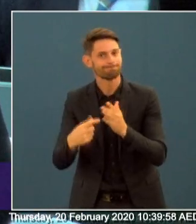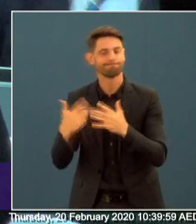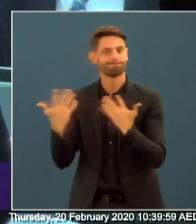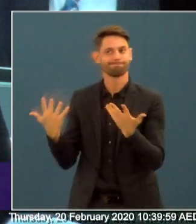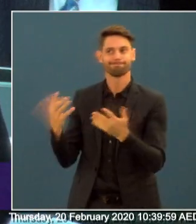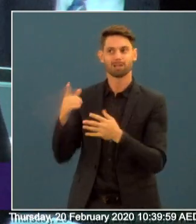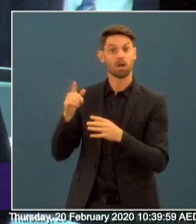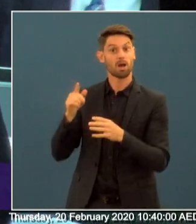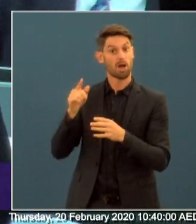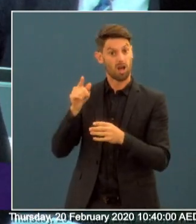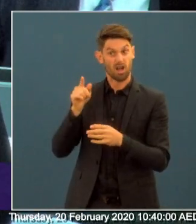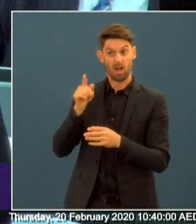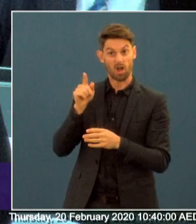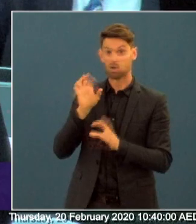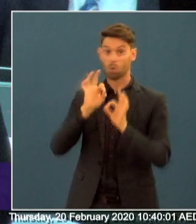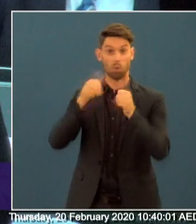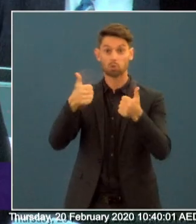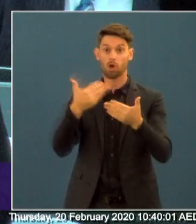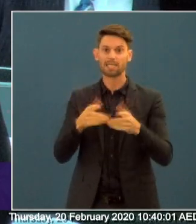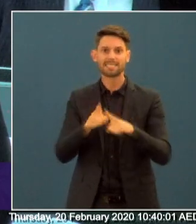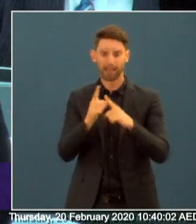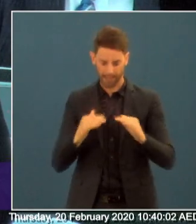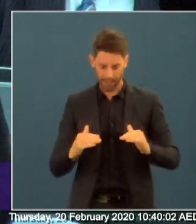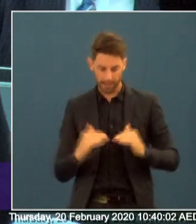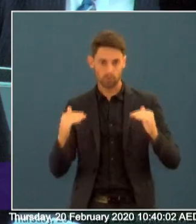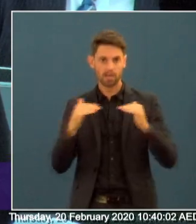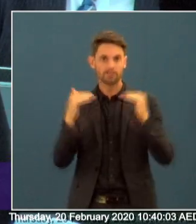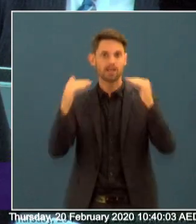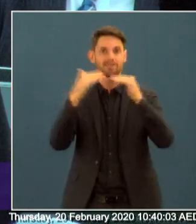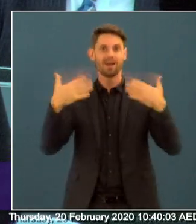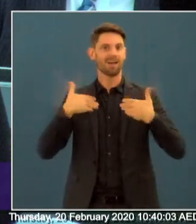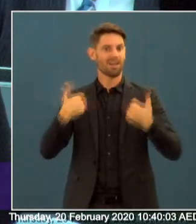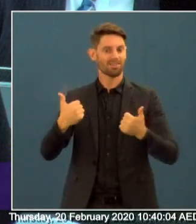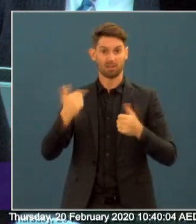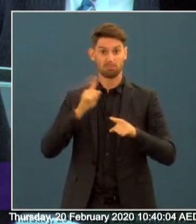practitioner, services and policy in each health care compartment,